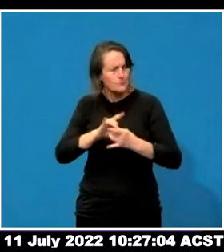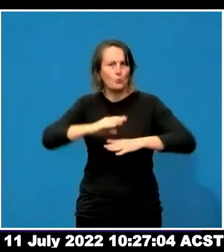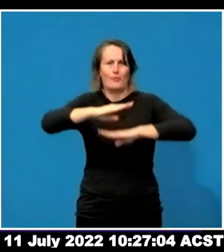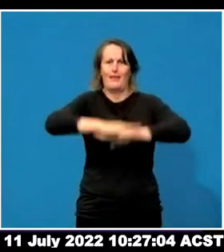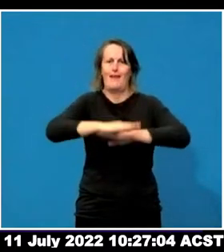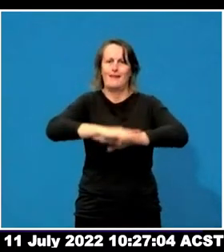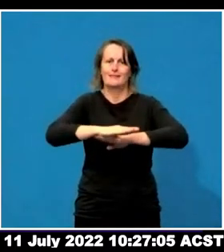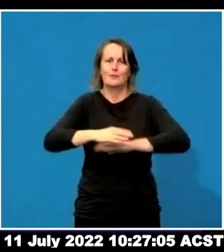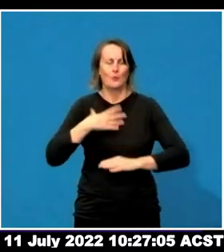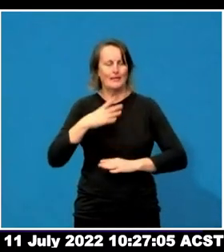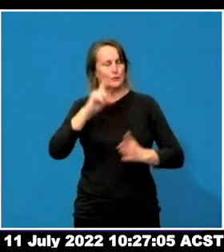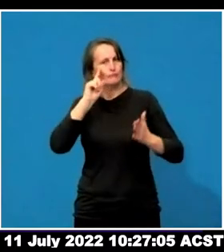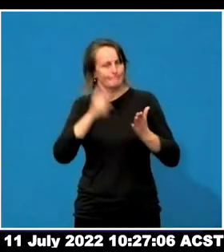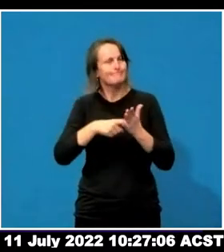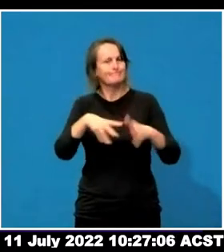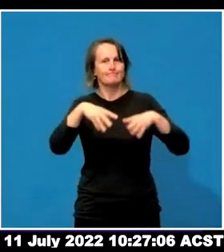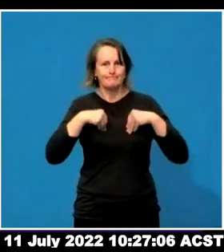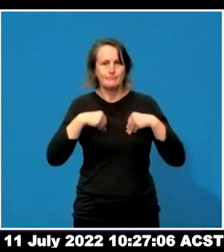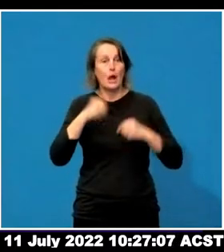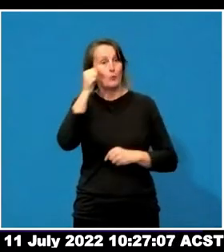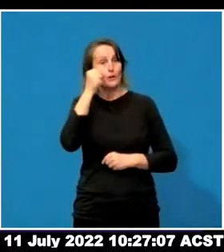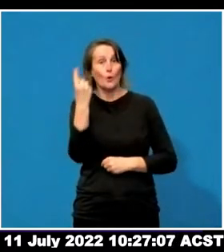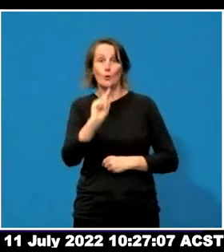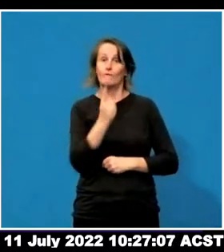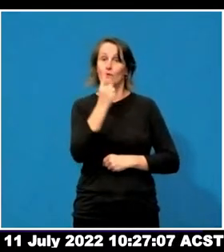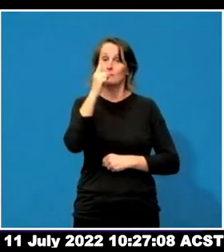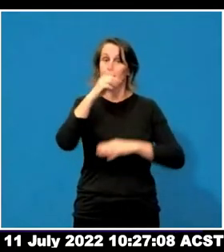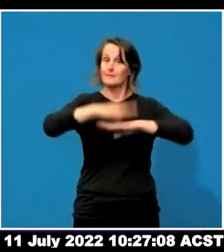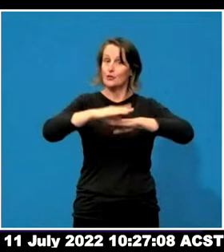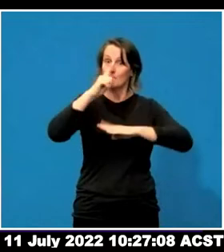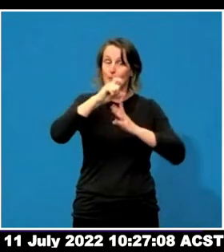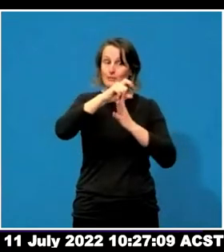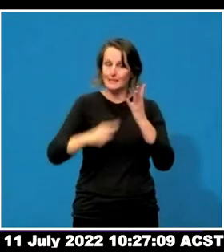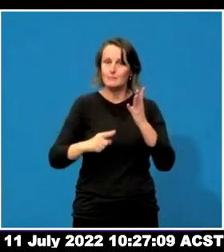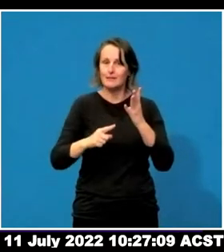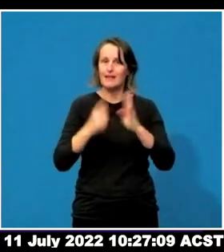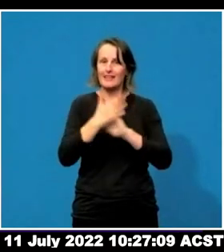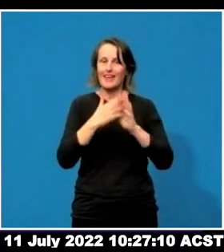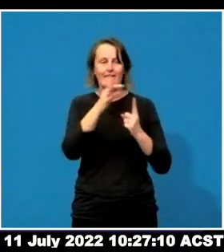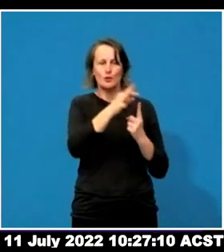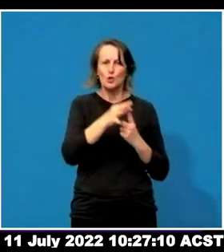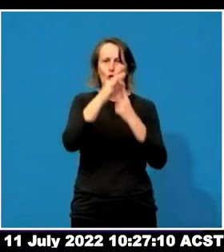a recognition that First Nations people with disability face unique forms of disadvantage